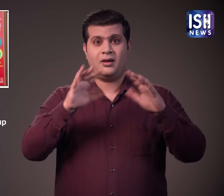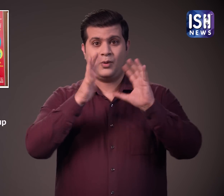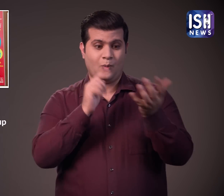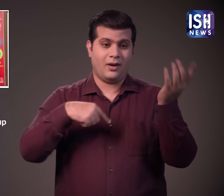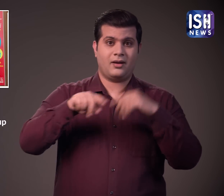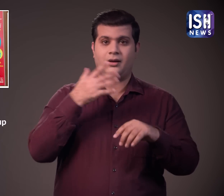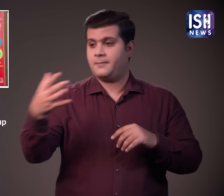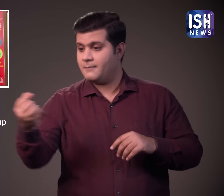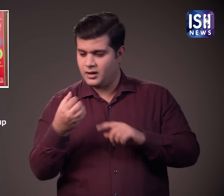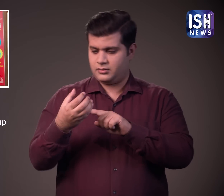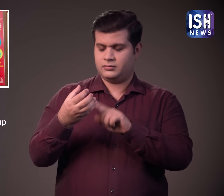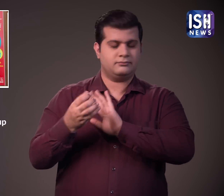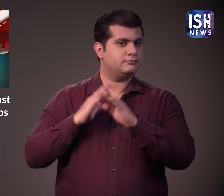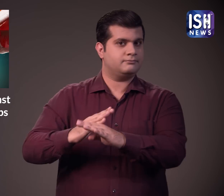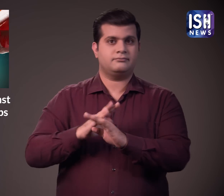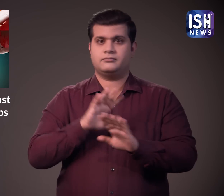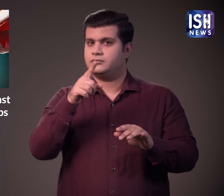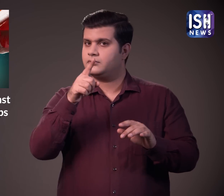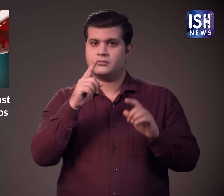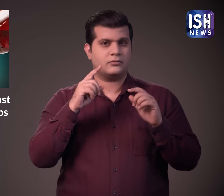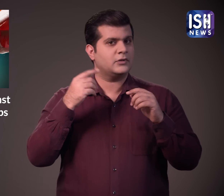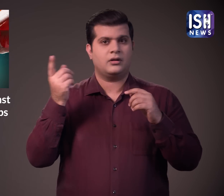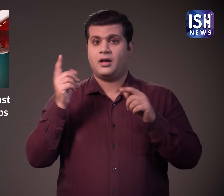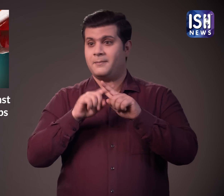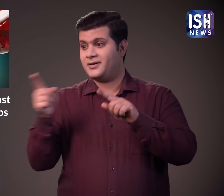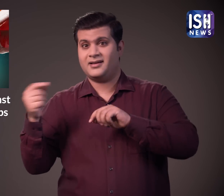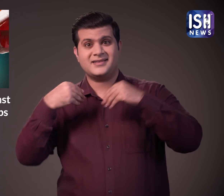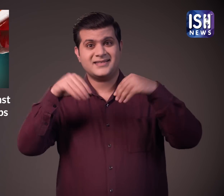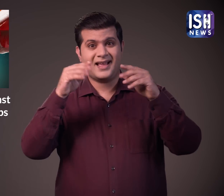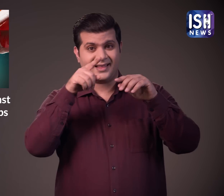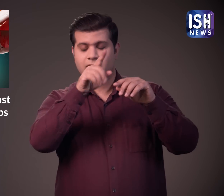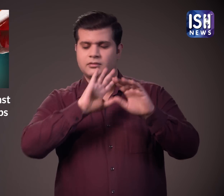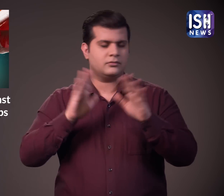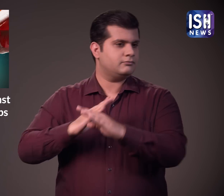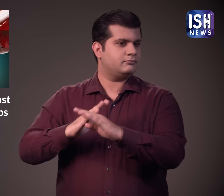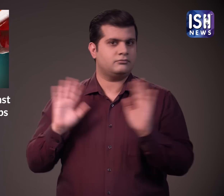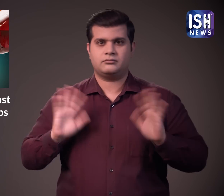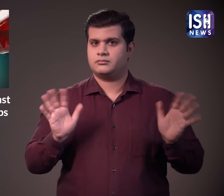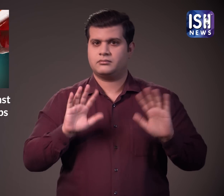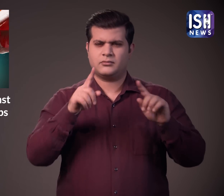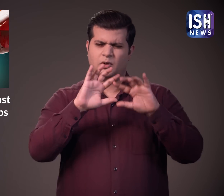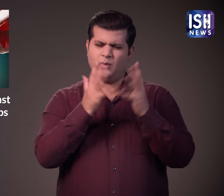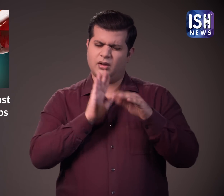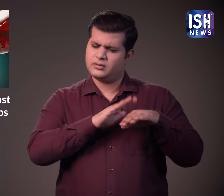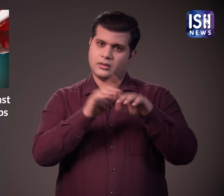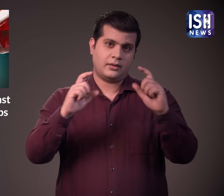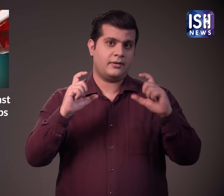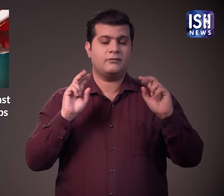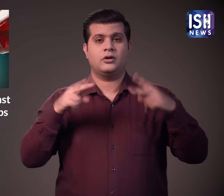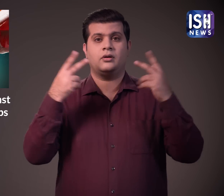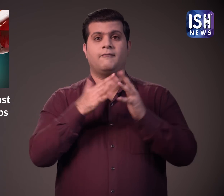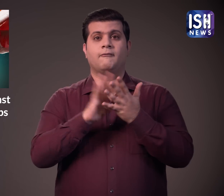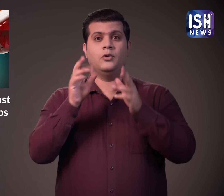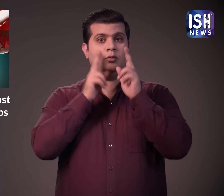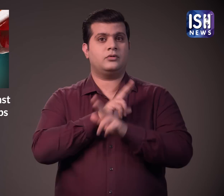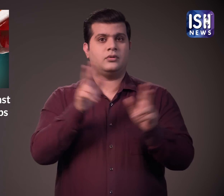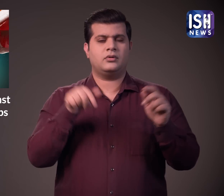and WHO has asked countries around the world to stop buying these 4 cough syrups.